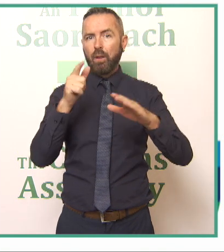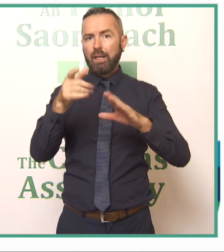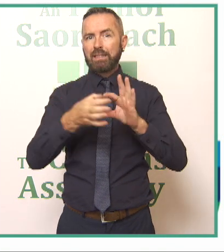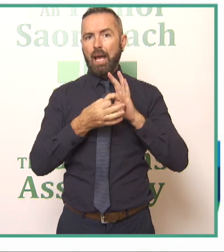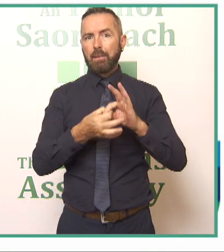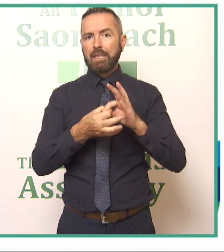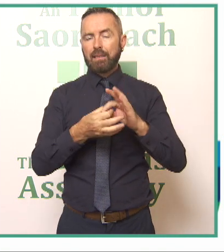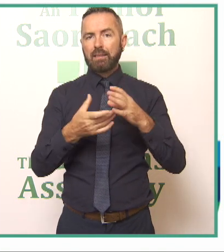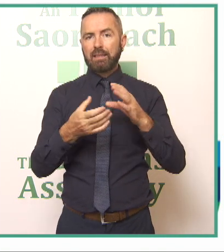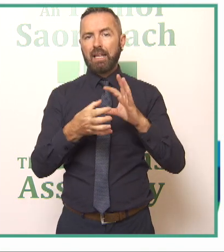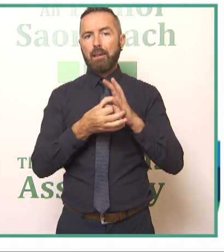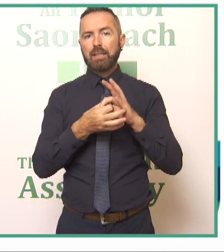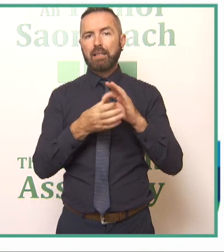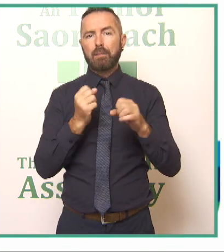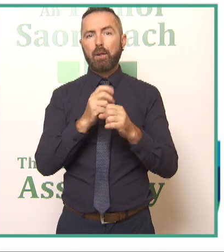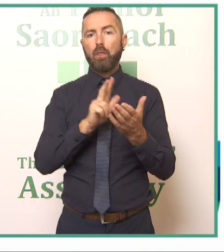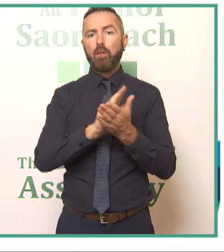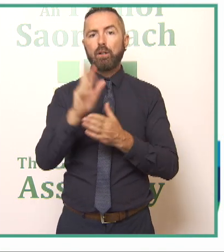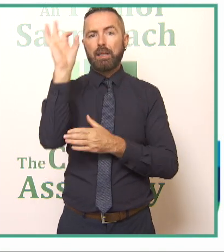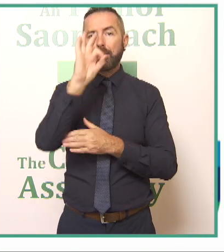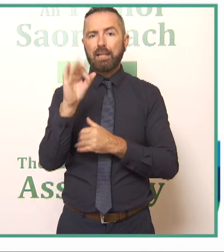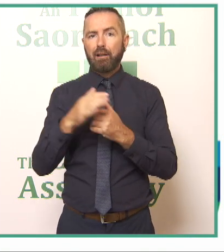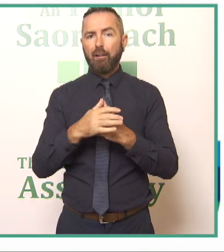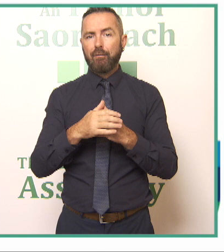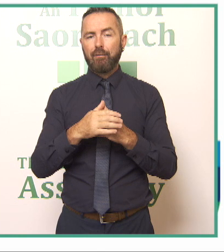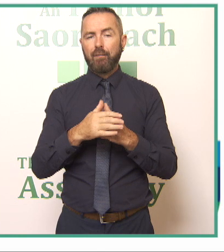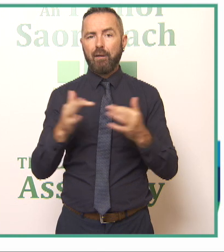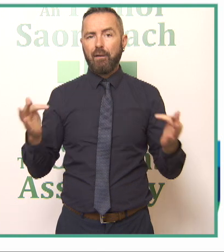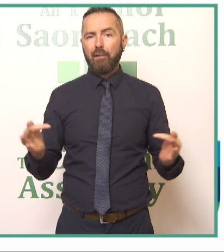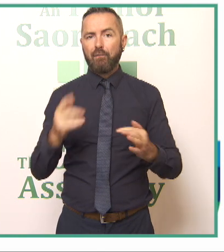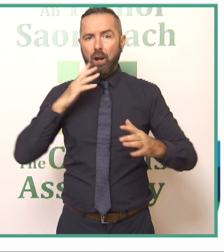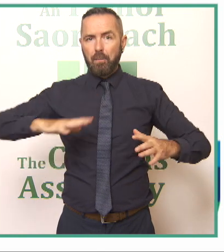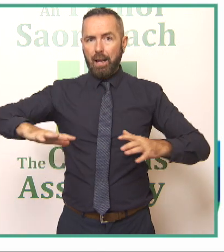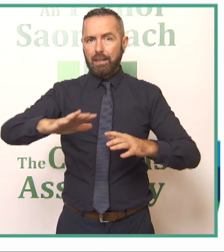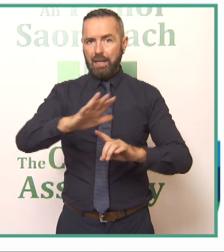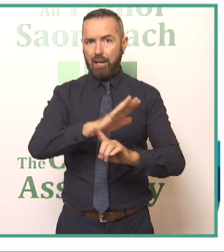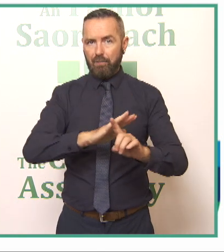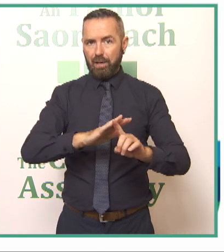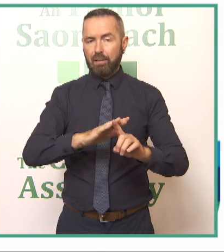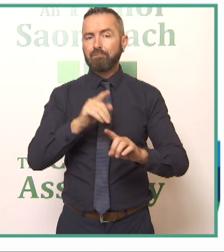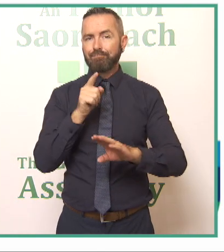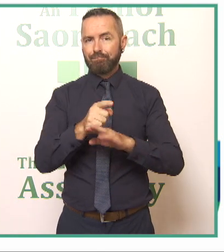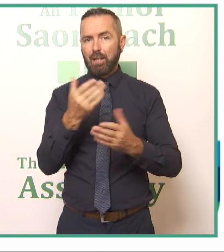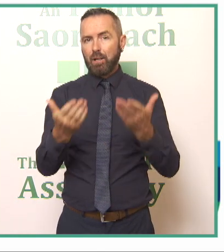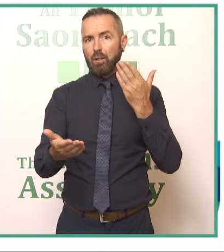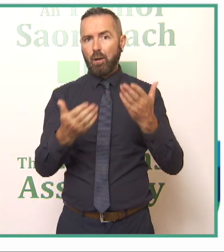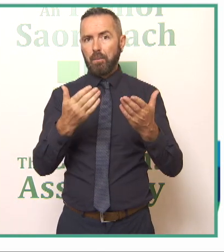about on average 13 of Farmland area under those semi-natural habitats that compares very favorably